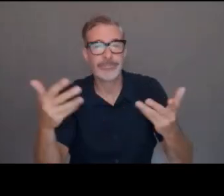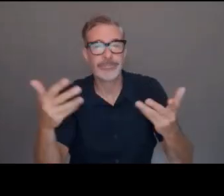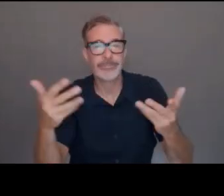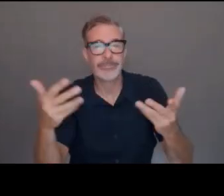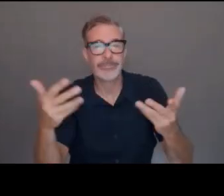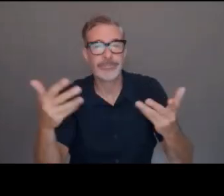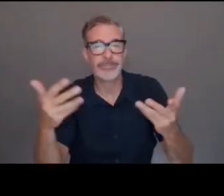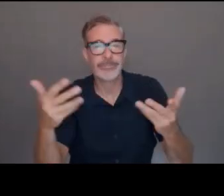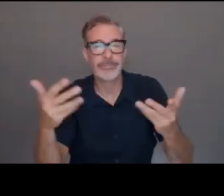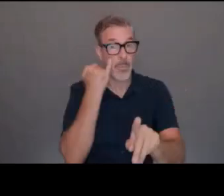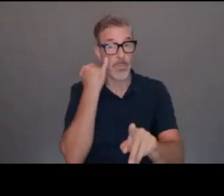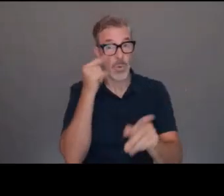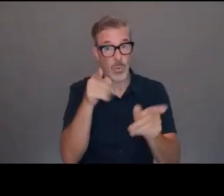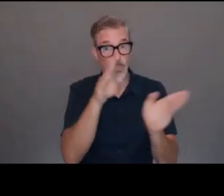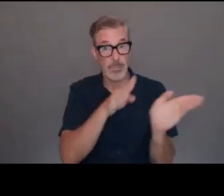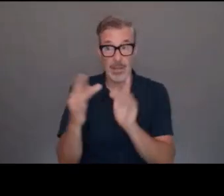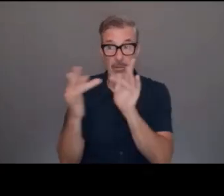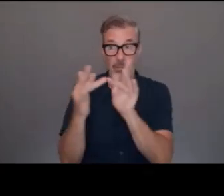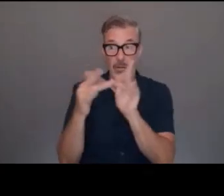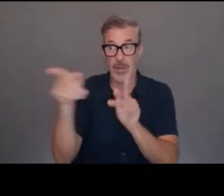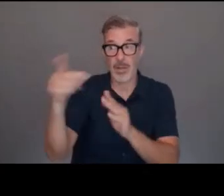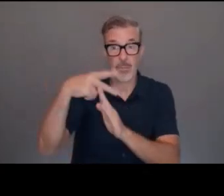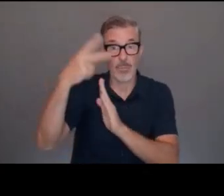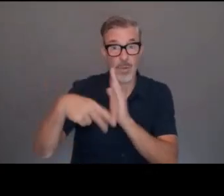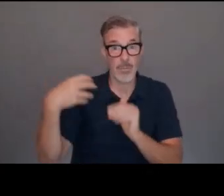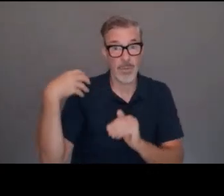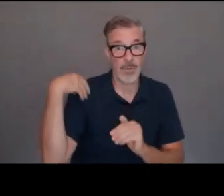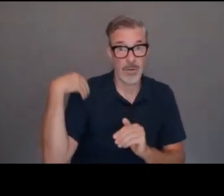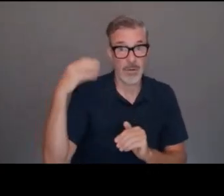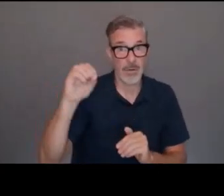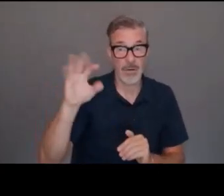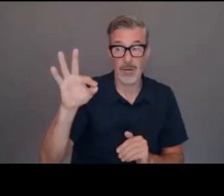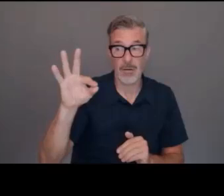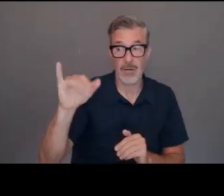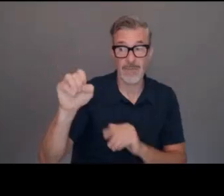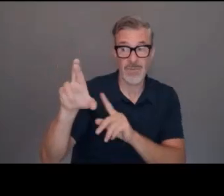particular with regard to upcoming deadlines, we encourage you to do so as